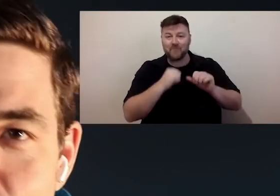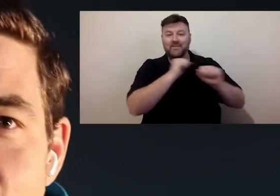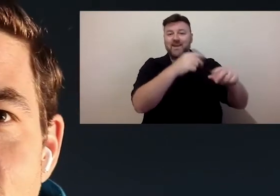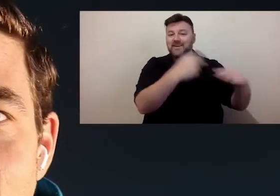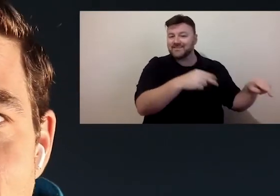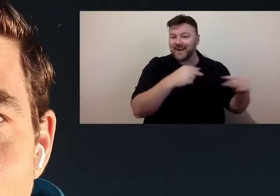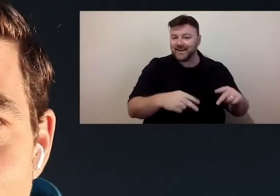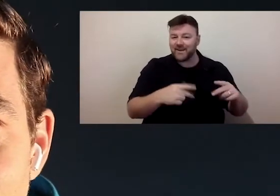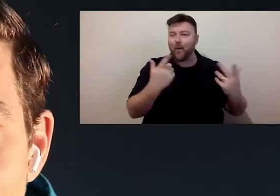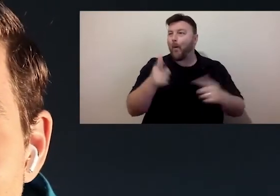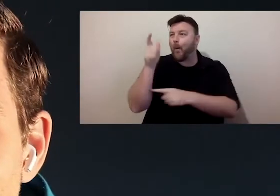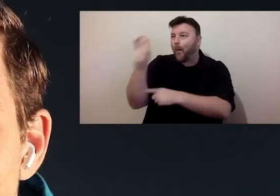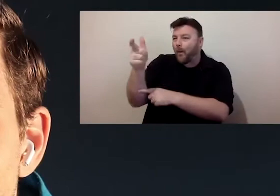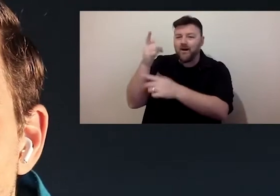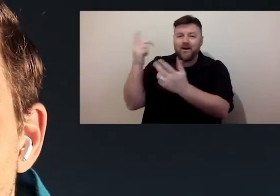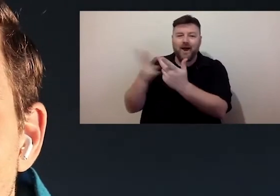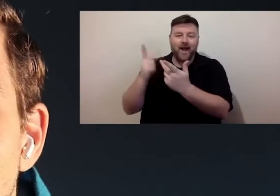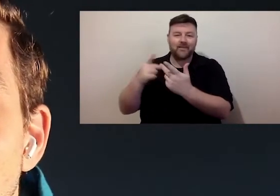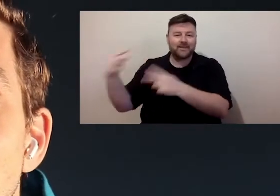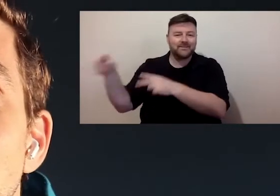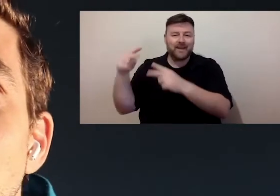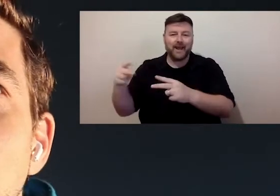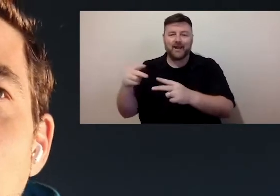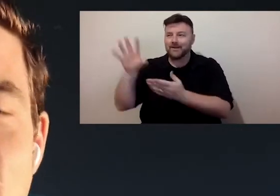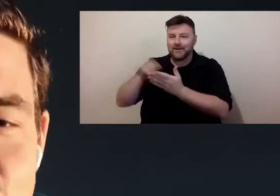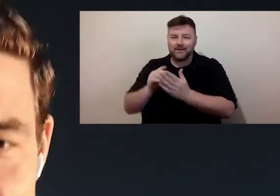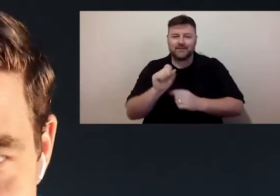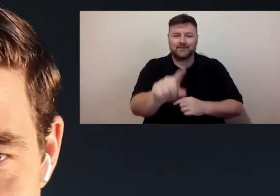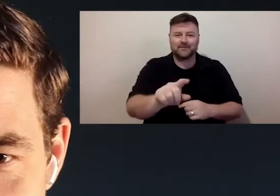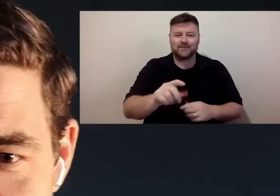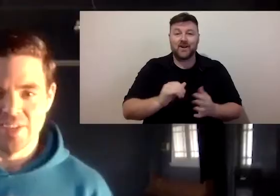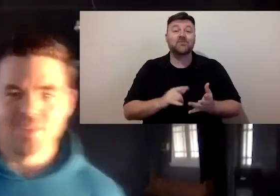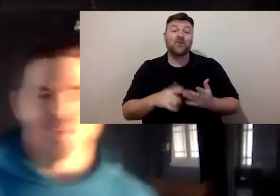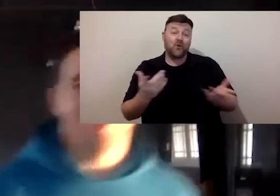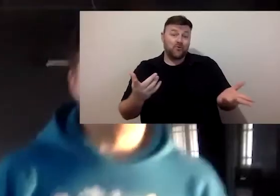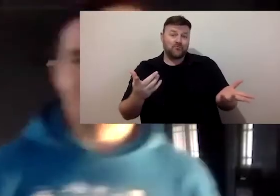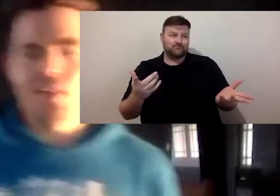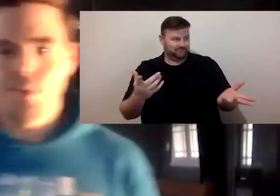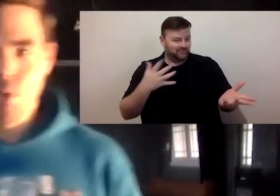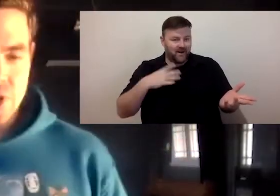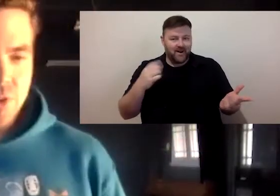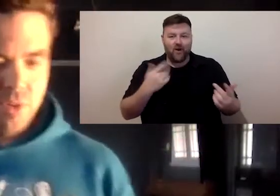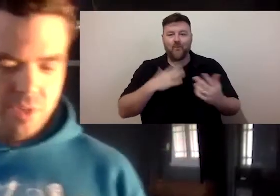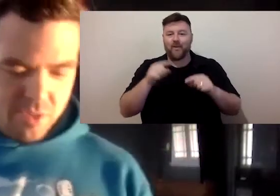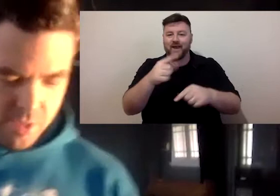people dancing and send them back to us in the testing phase. And so, I want us to do that today. Let me walk you through it.